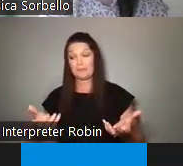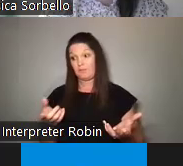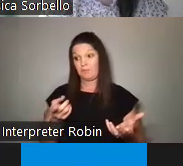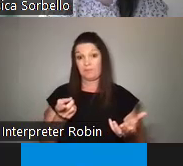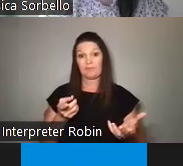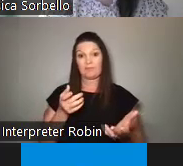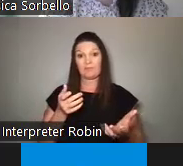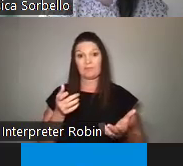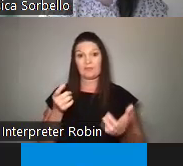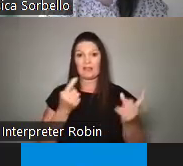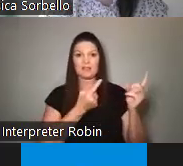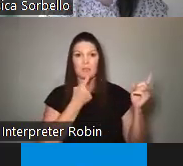. All right. You all are very welcome and have a great rest